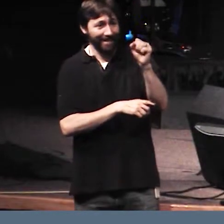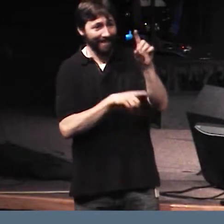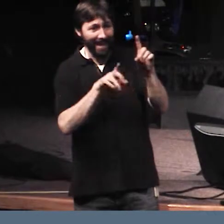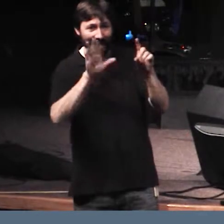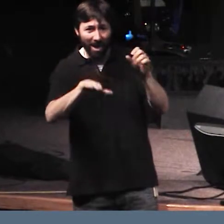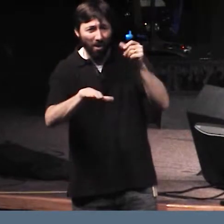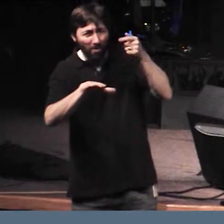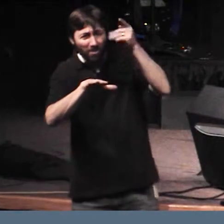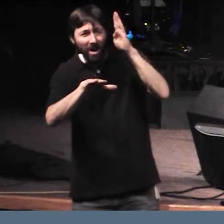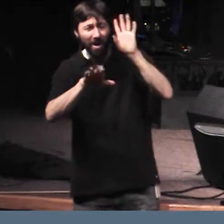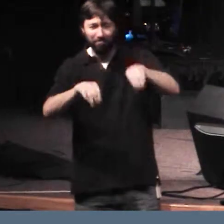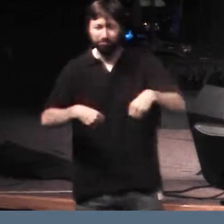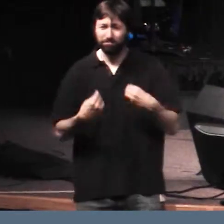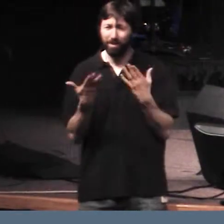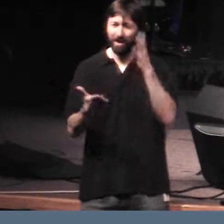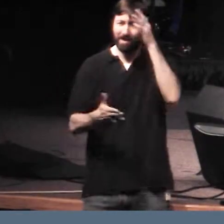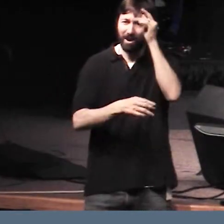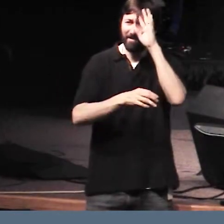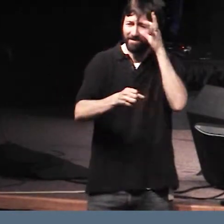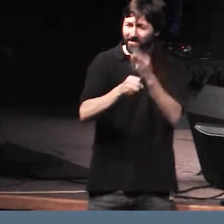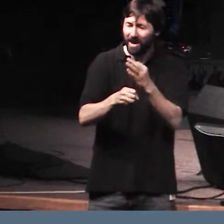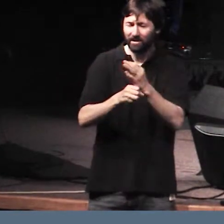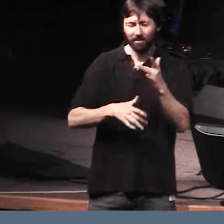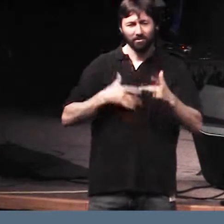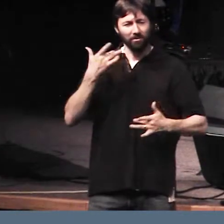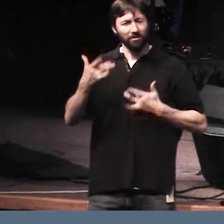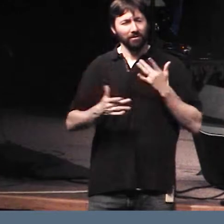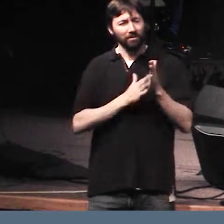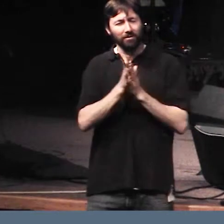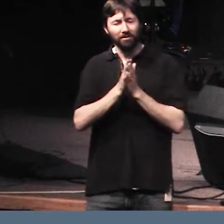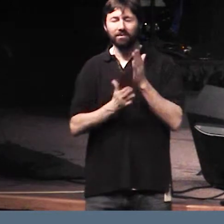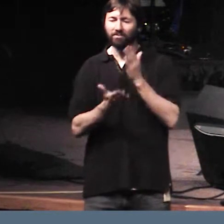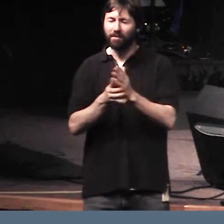God's provision God's faithfulness she's getting excited I should probably stop explain some things here